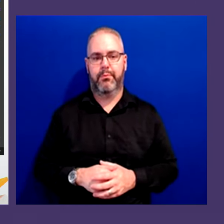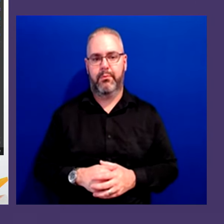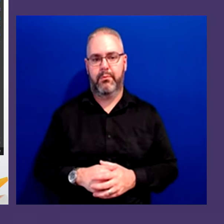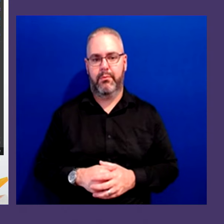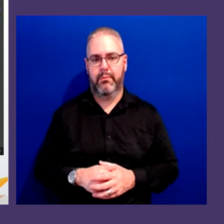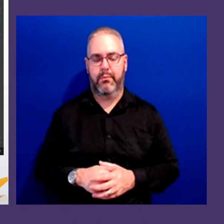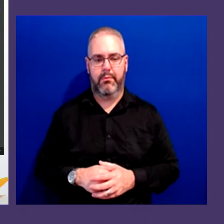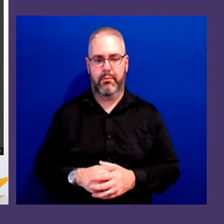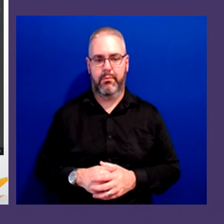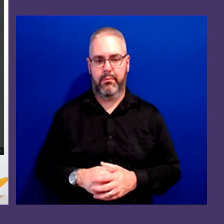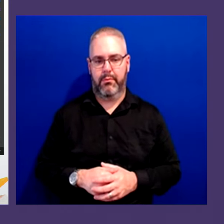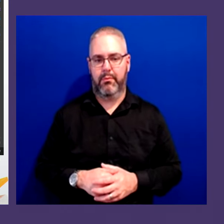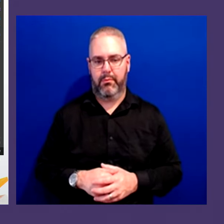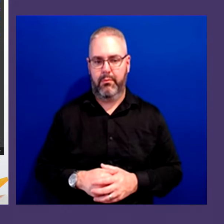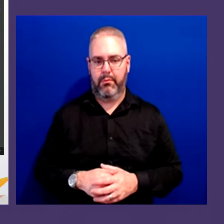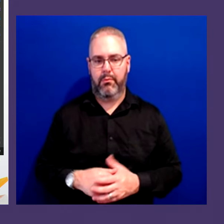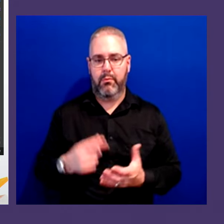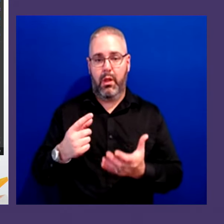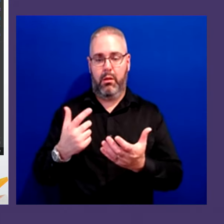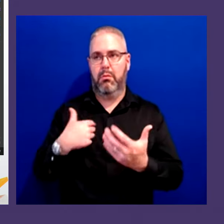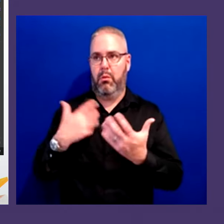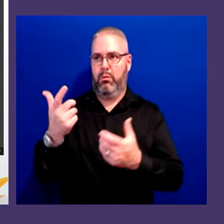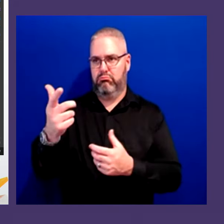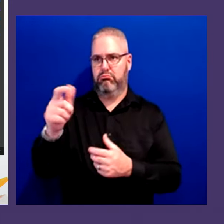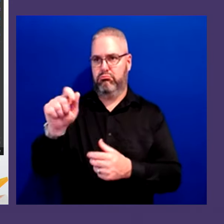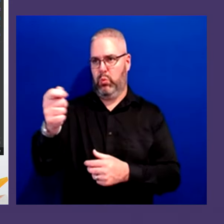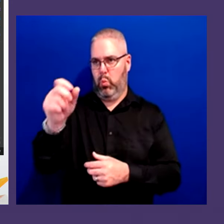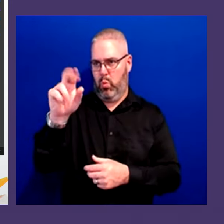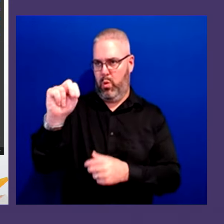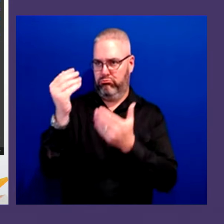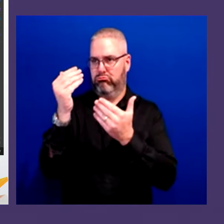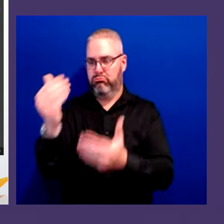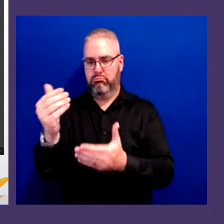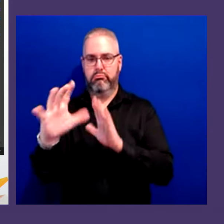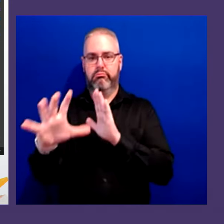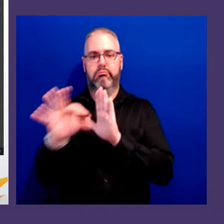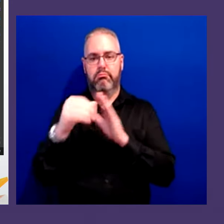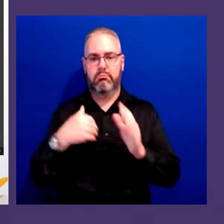that you want to enable the feature and you can select your voice.